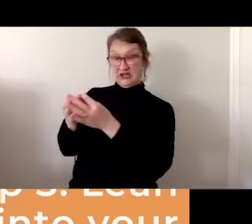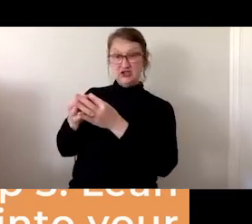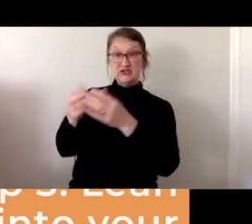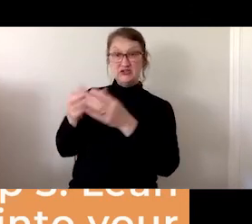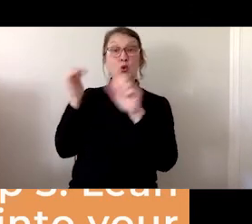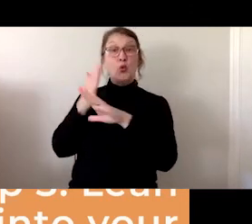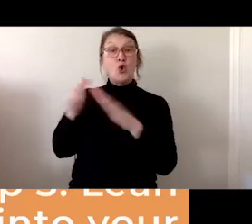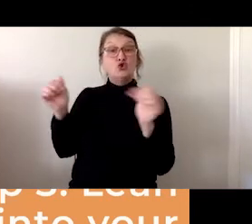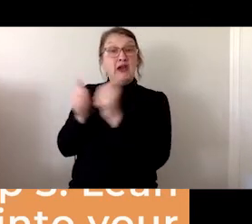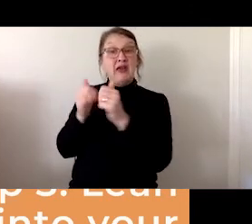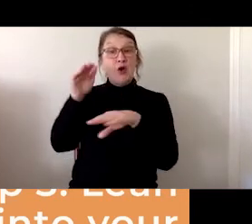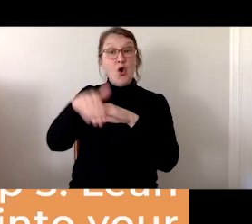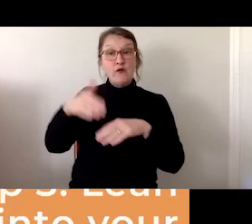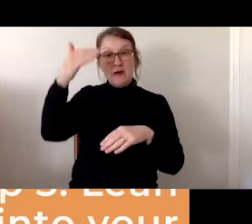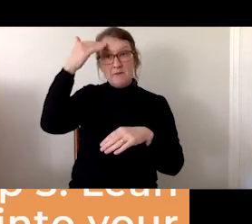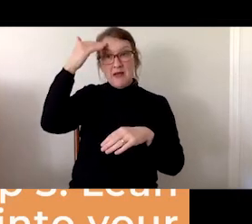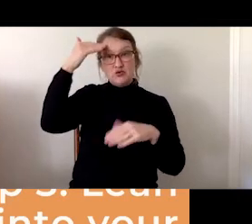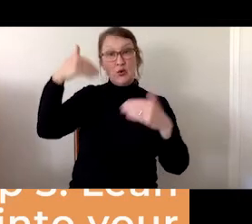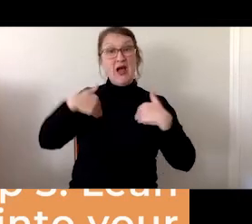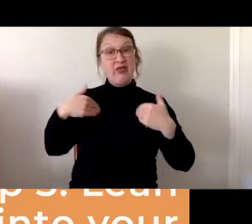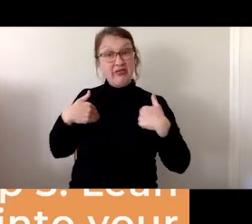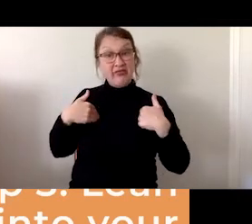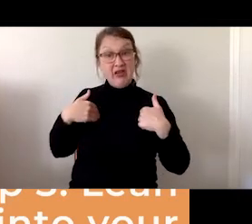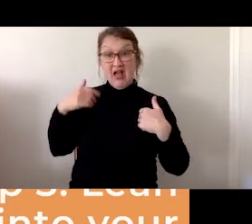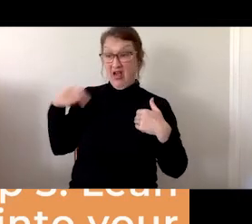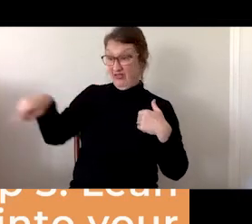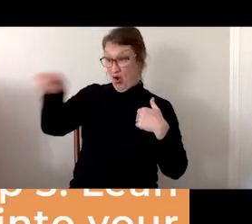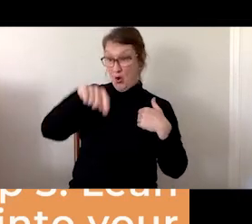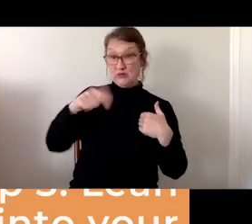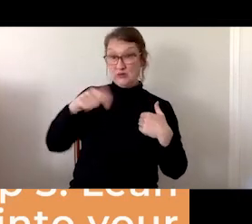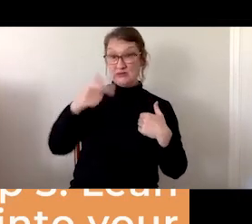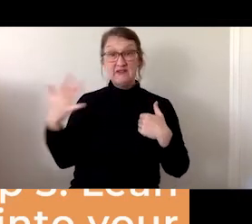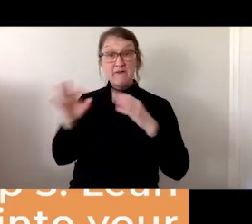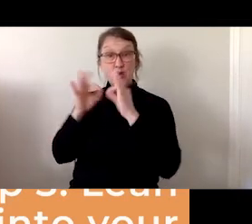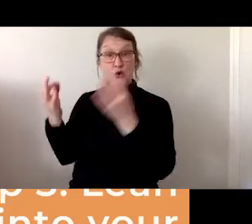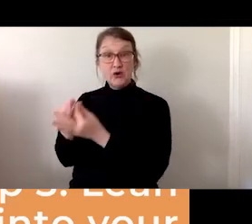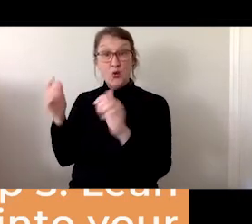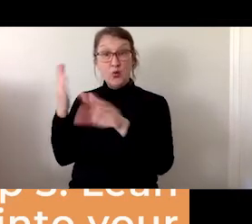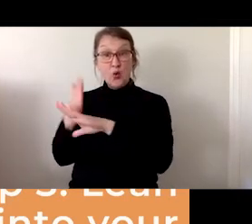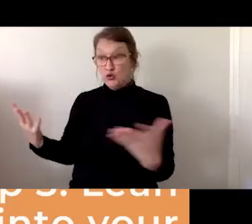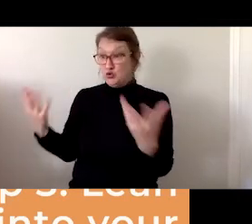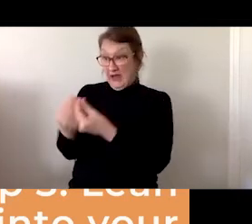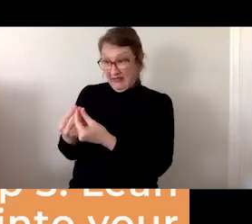If 75 organisations can come together and do what they did, I'm sure that we can all take a lesson from that.